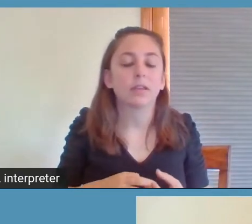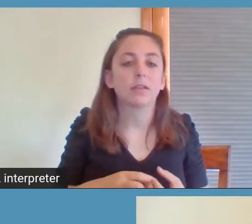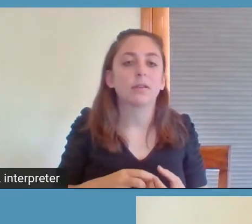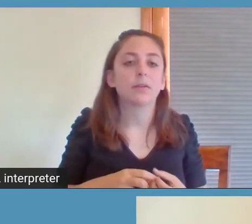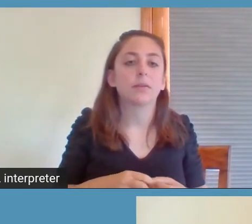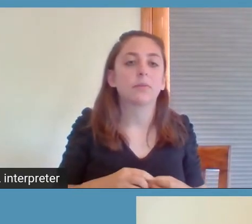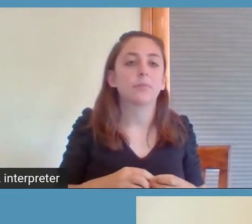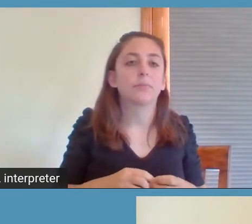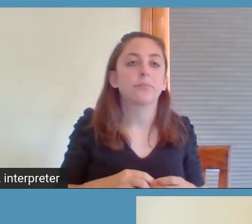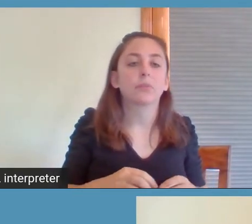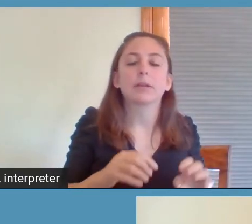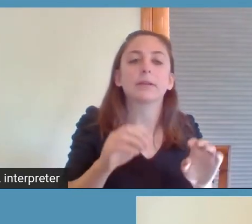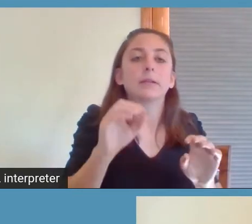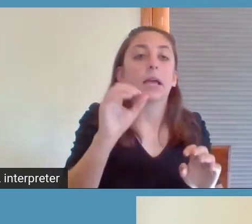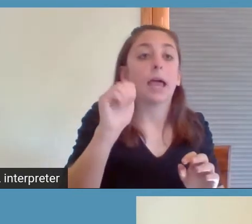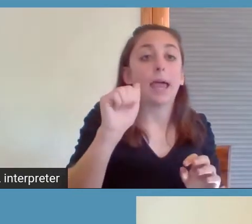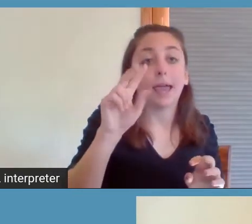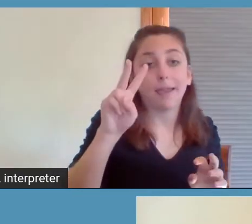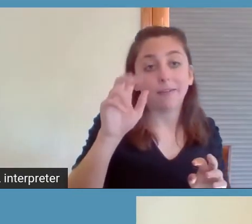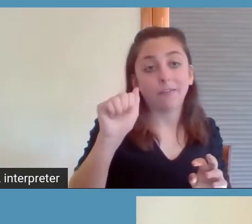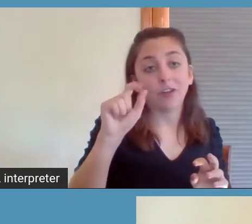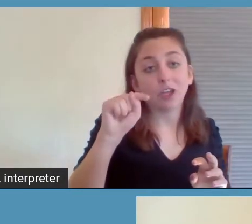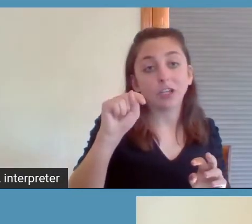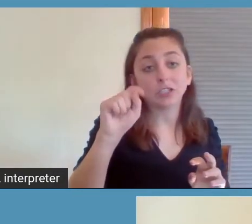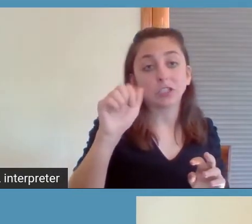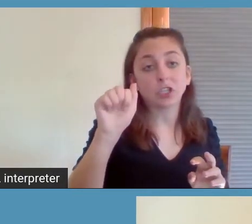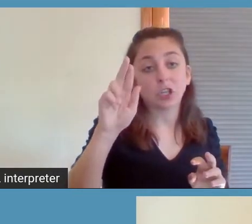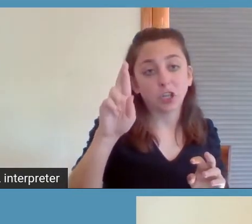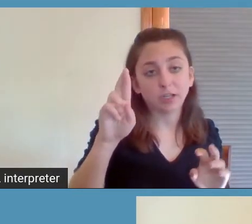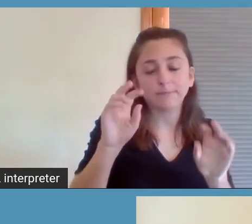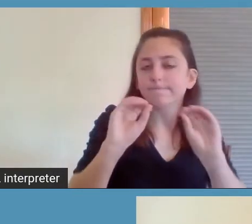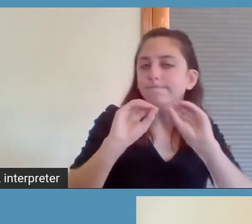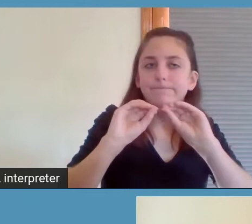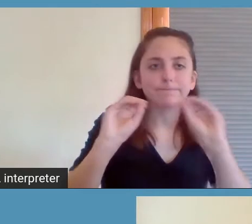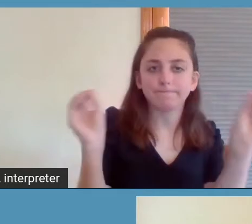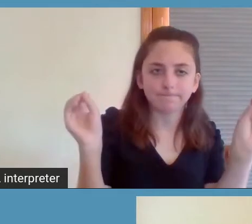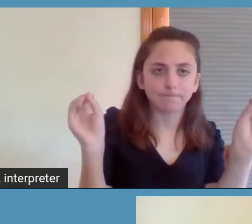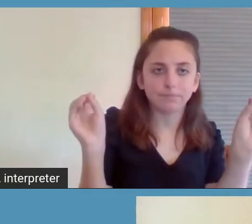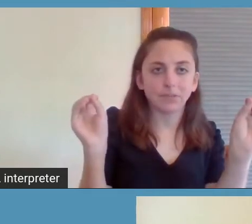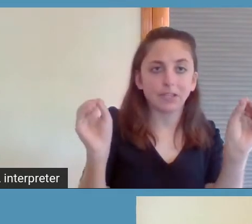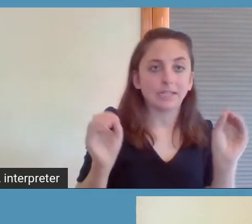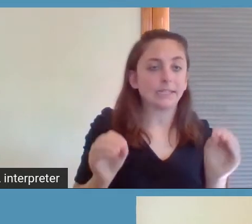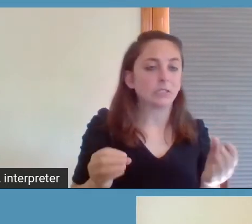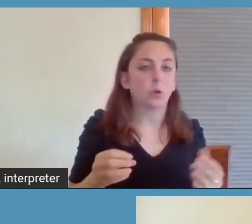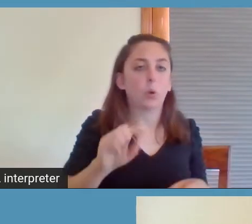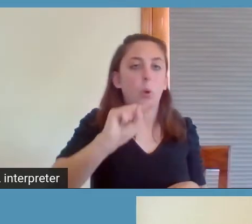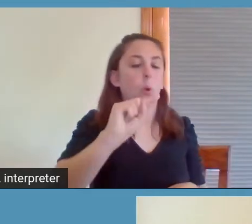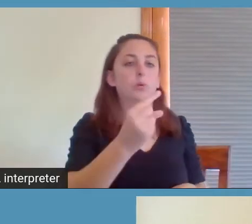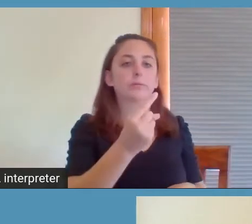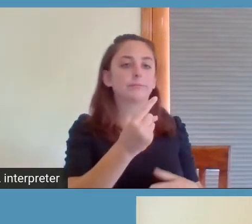avatar um so you don't you don't see anybody it's just you going through the space but you may be